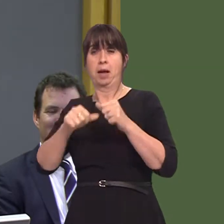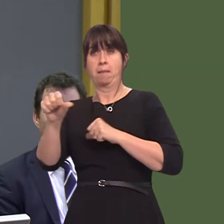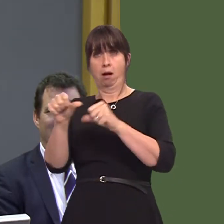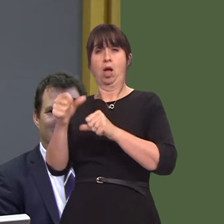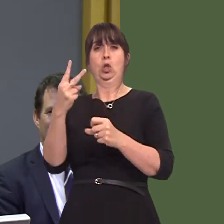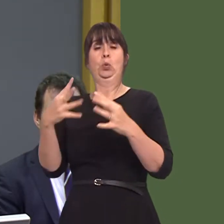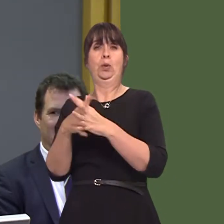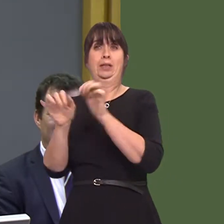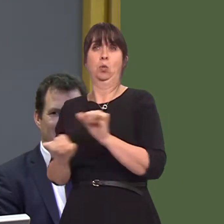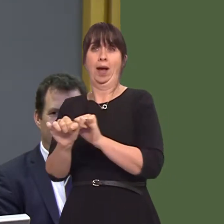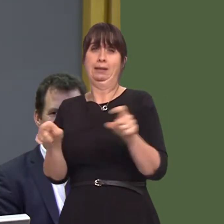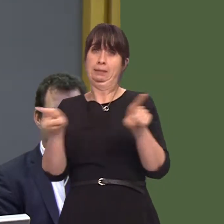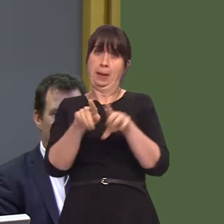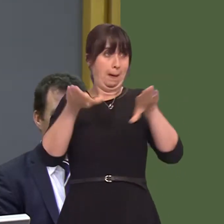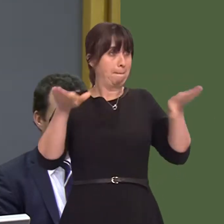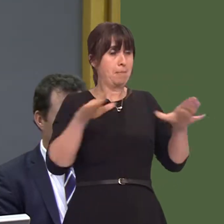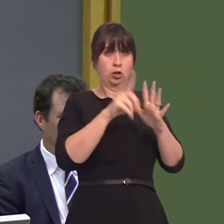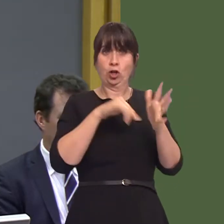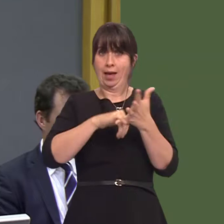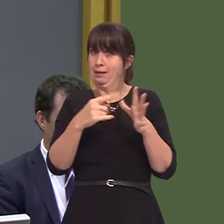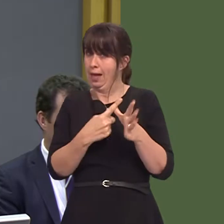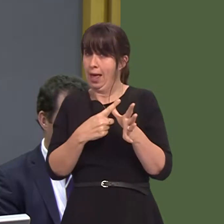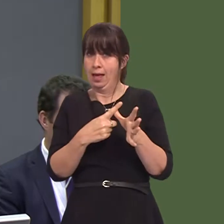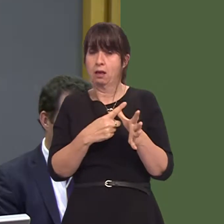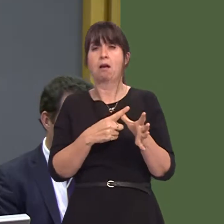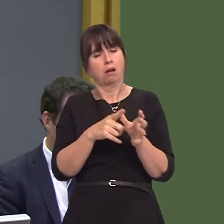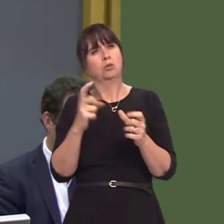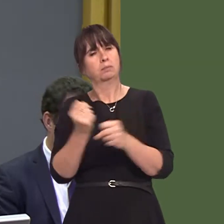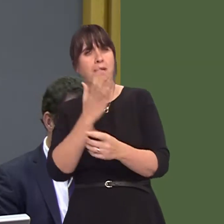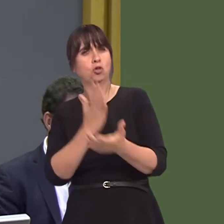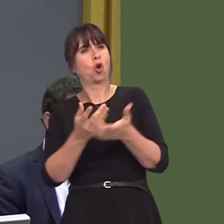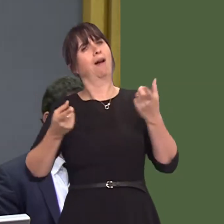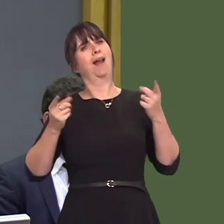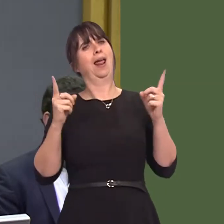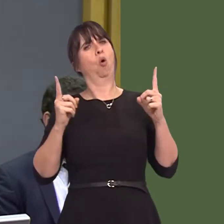which is the same as jobseekerís allowance, and also, to ensure that landlords can continue